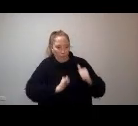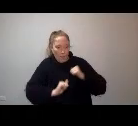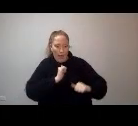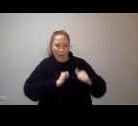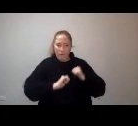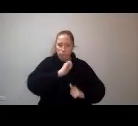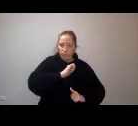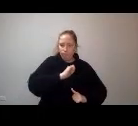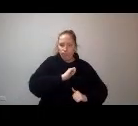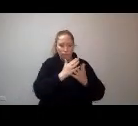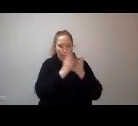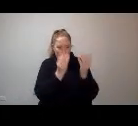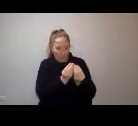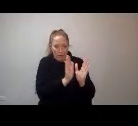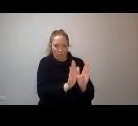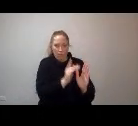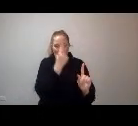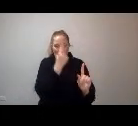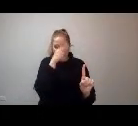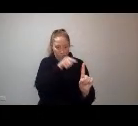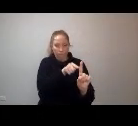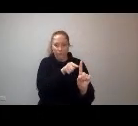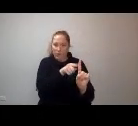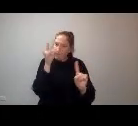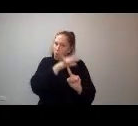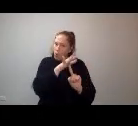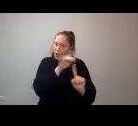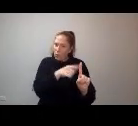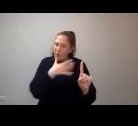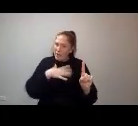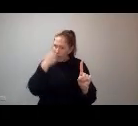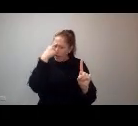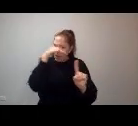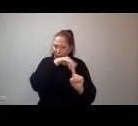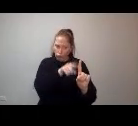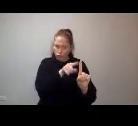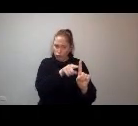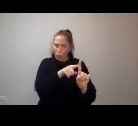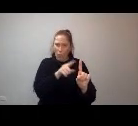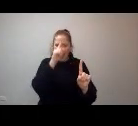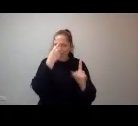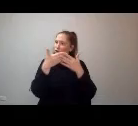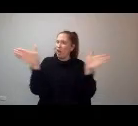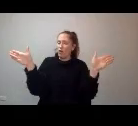That is important, do not discard that. At the same time, how do we keep populations of children